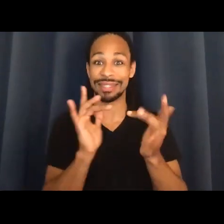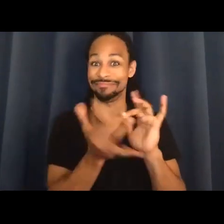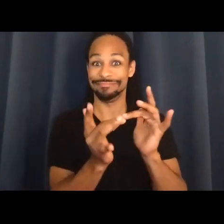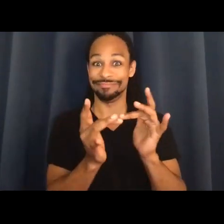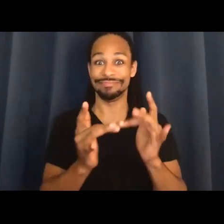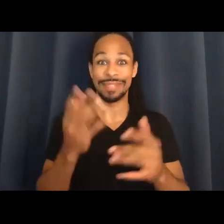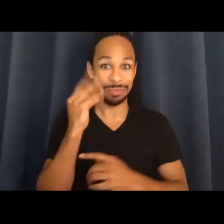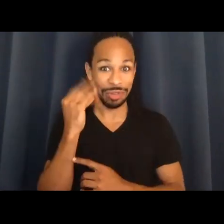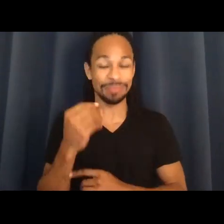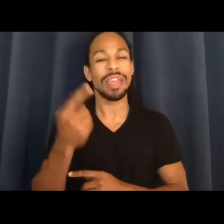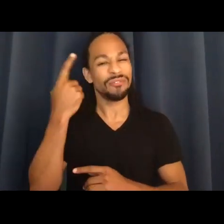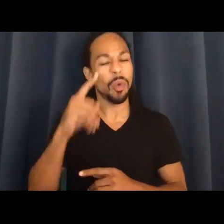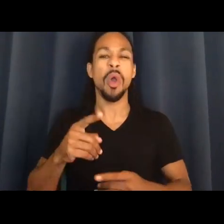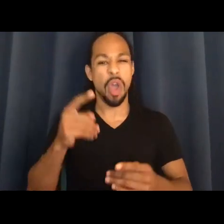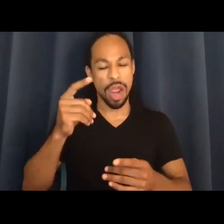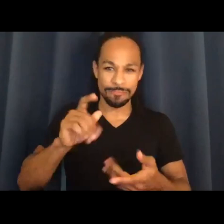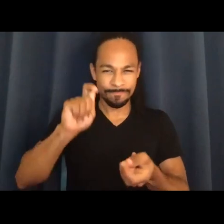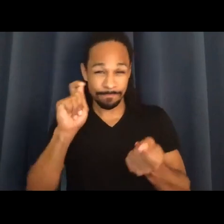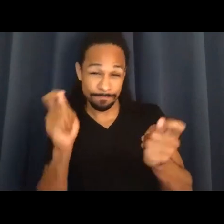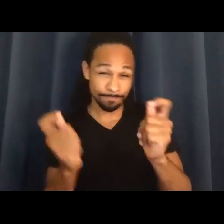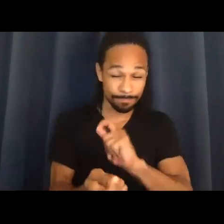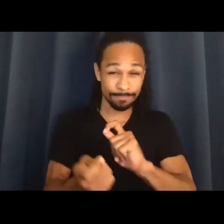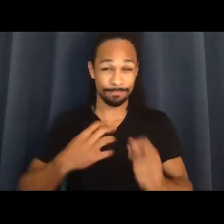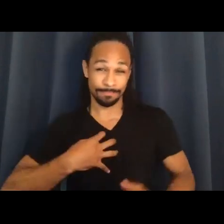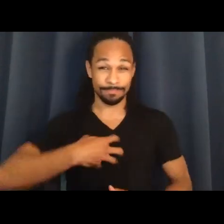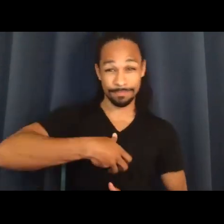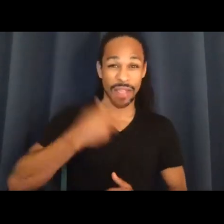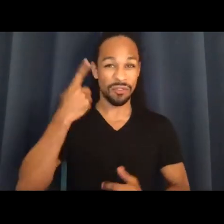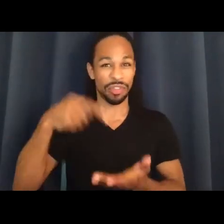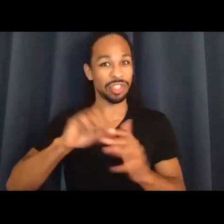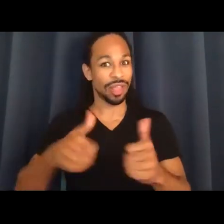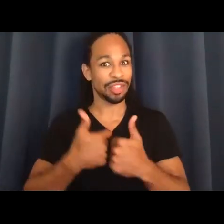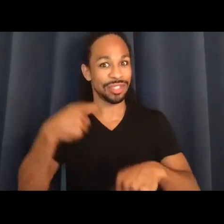these challenging times. As we're at the mercy of technology, we want to remind you there